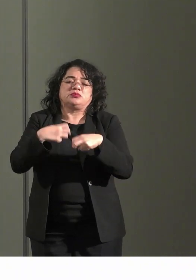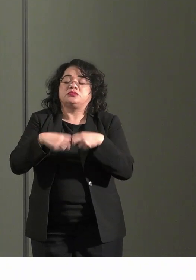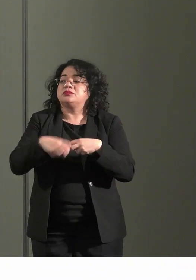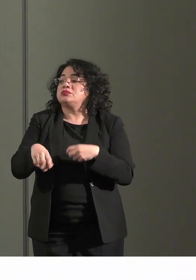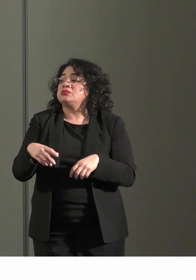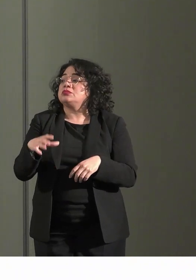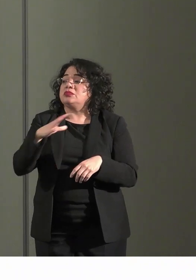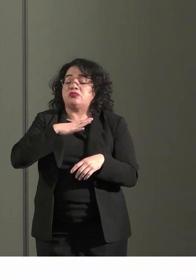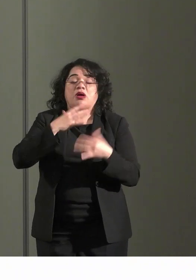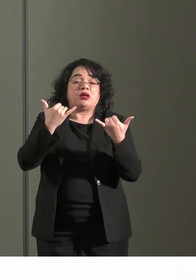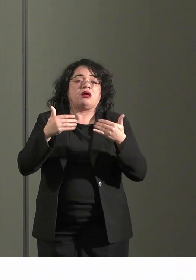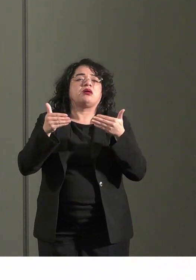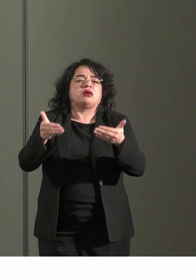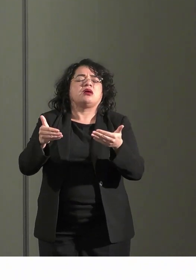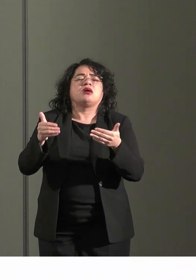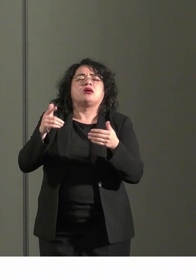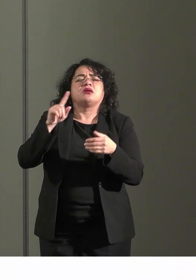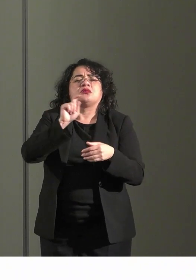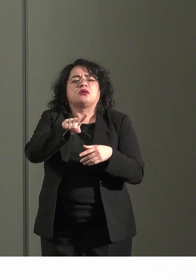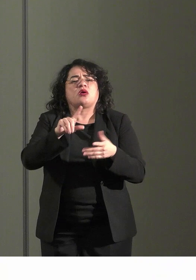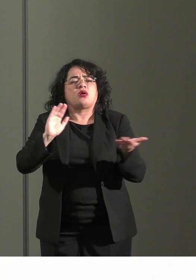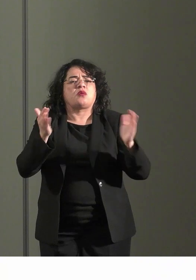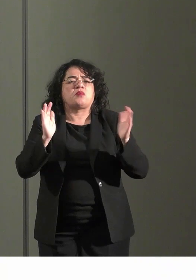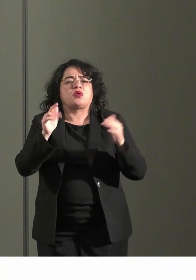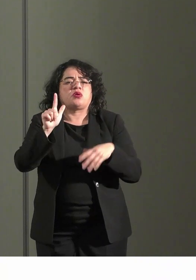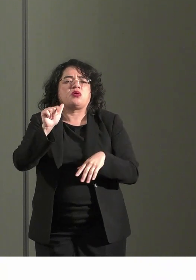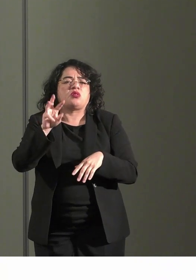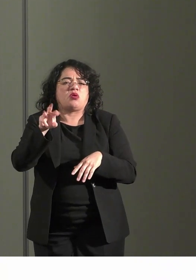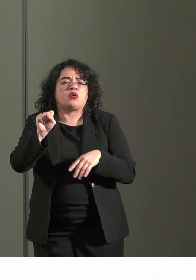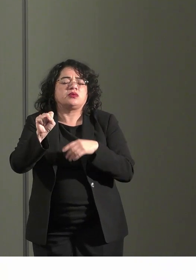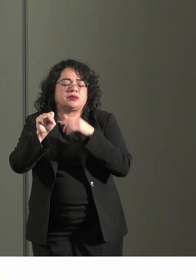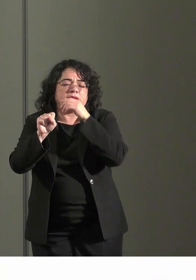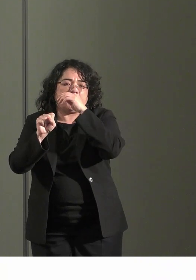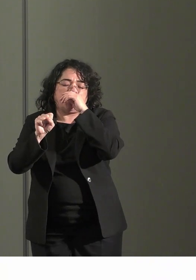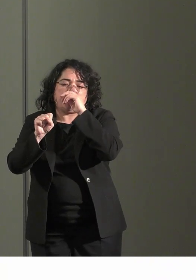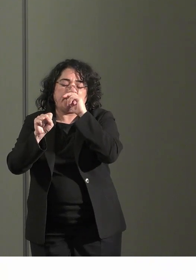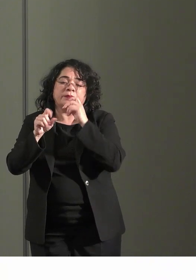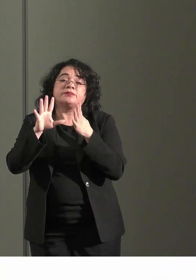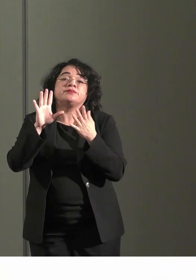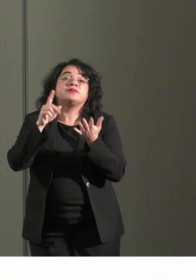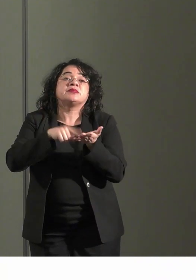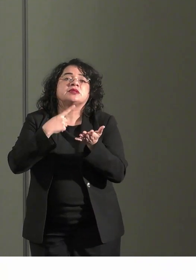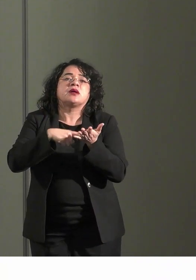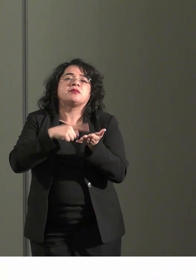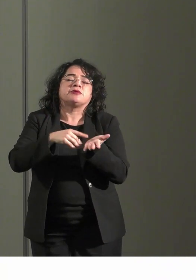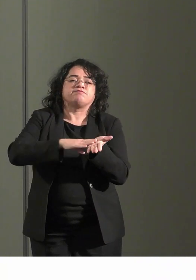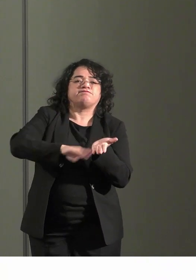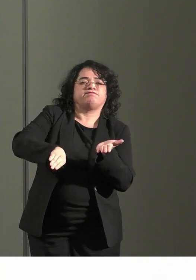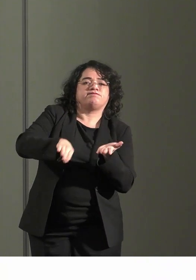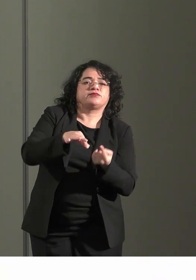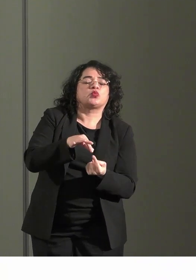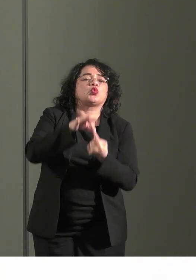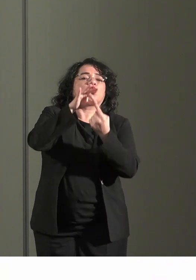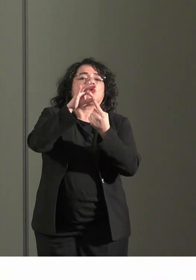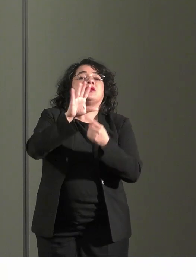laws. On the front of exceptions to the rule. Section 508 there is